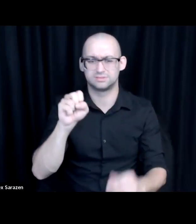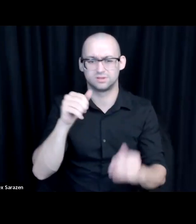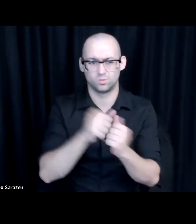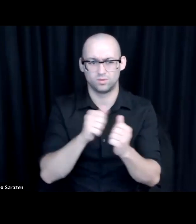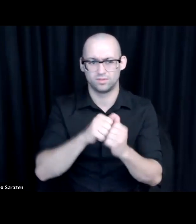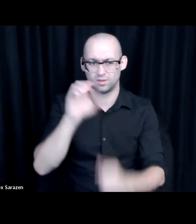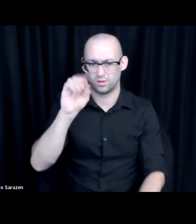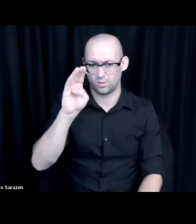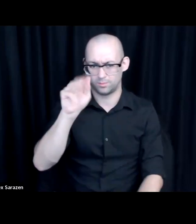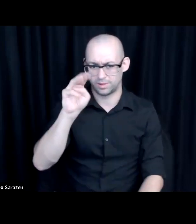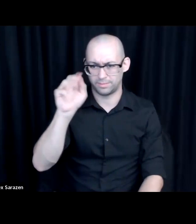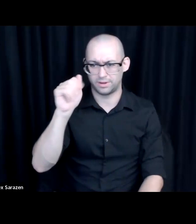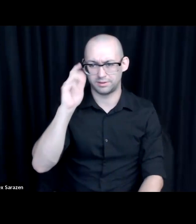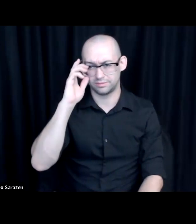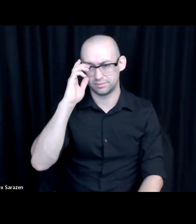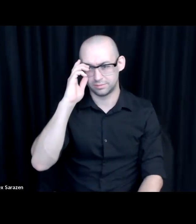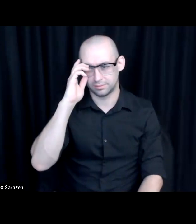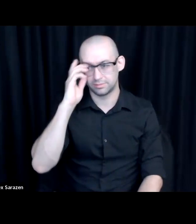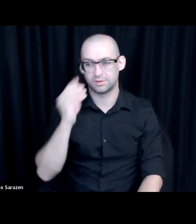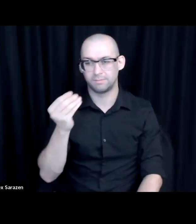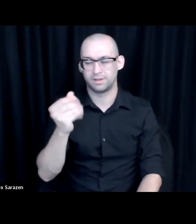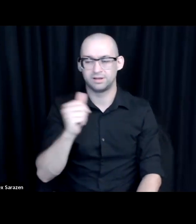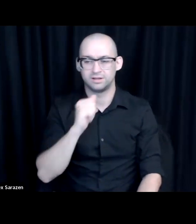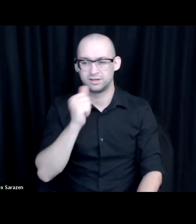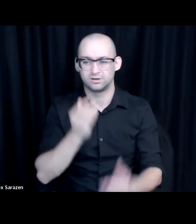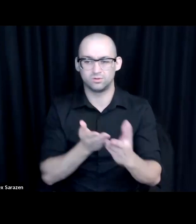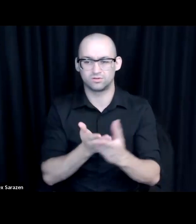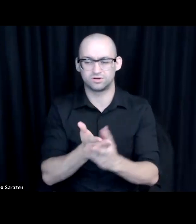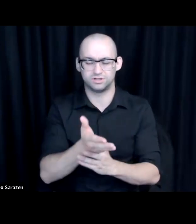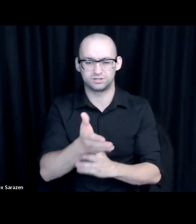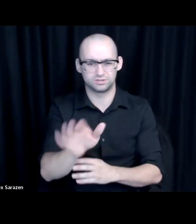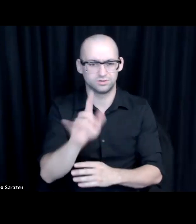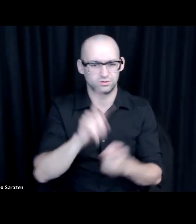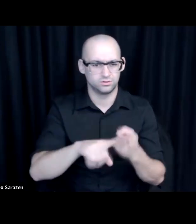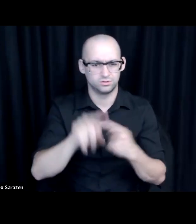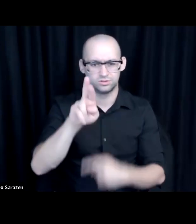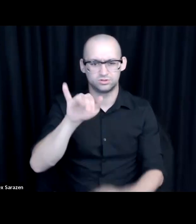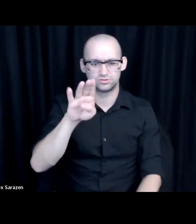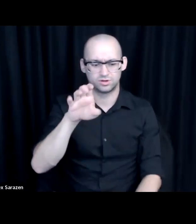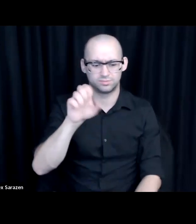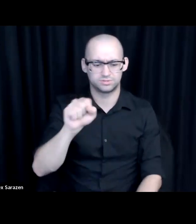didn't flow to Tribes for this opportunity. A few Tribes got a hold of it. The Tribal